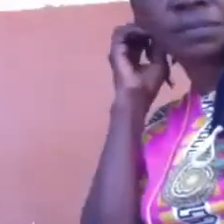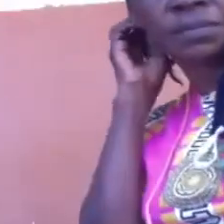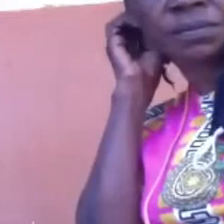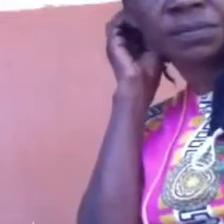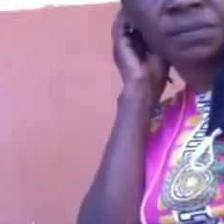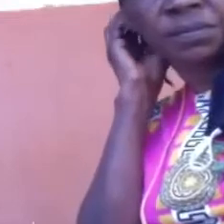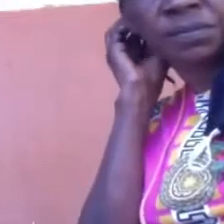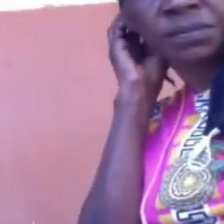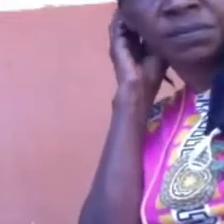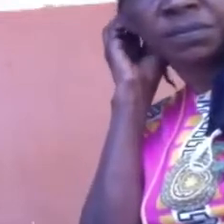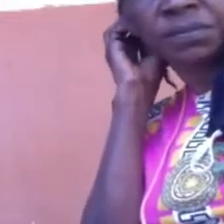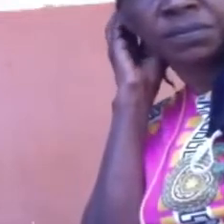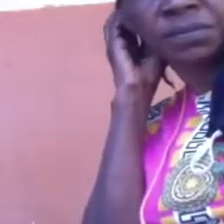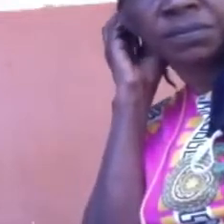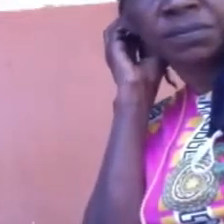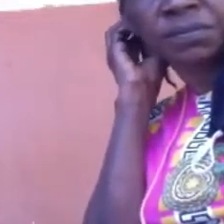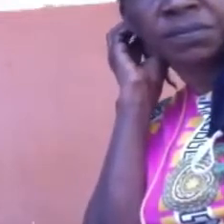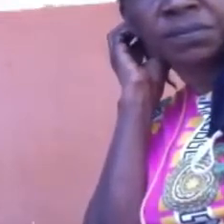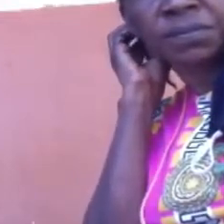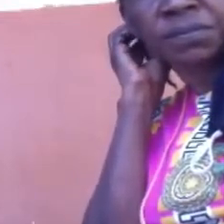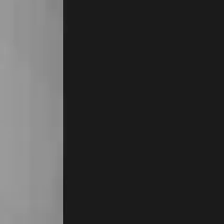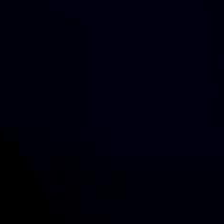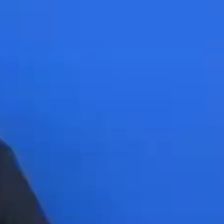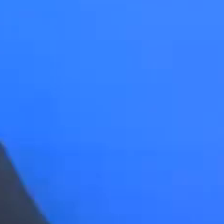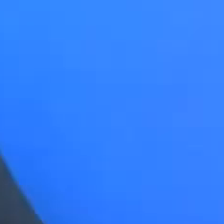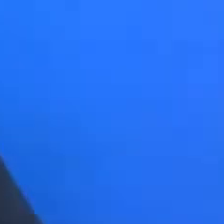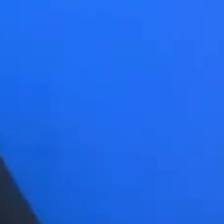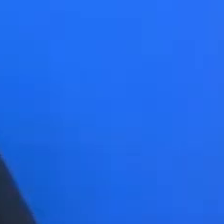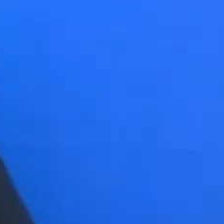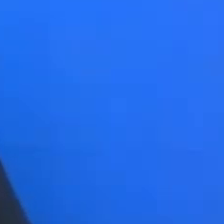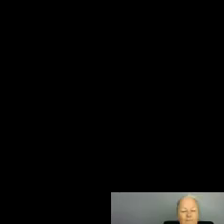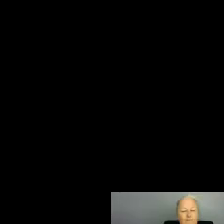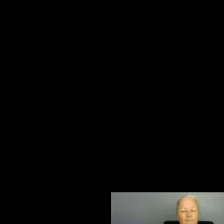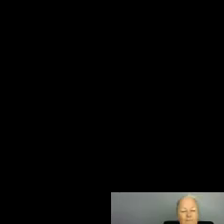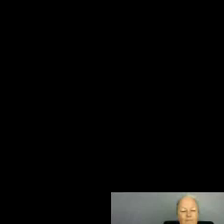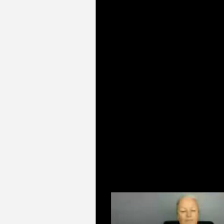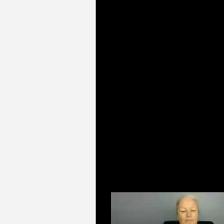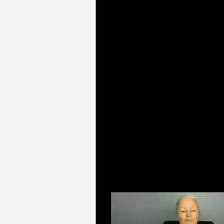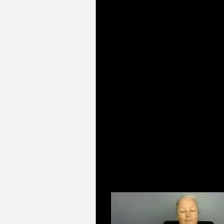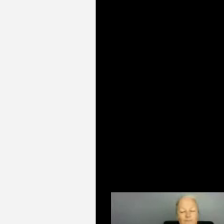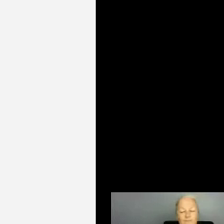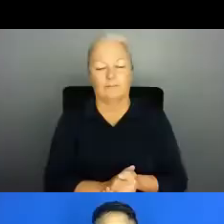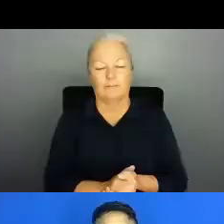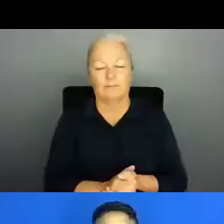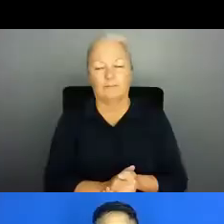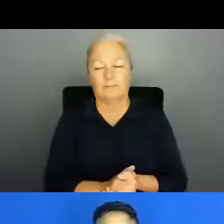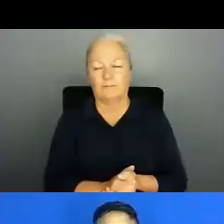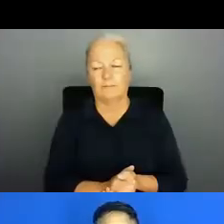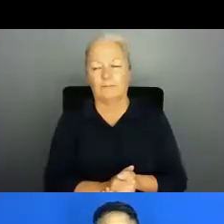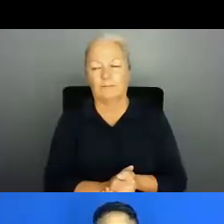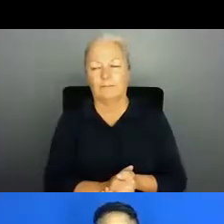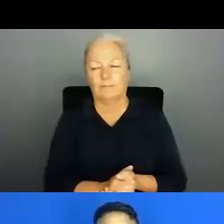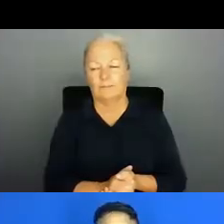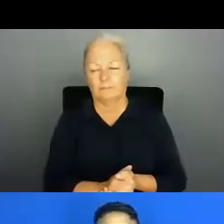it thank you very much for all the organization people who organize these site events i would like